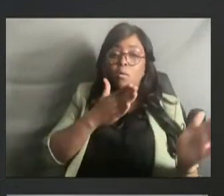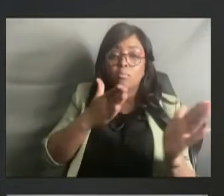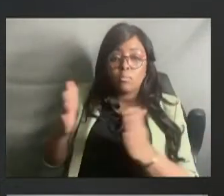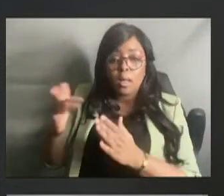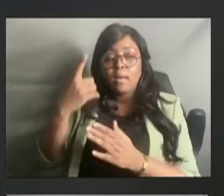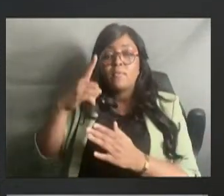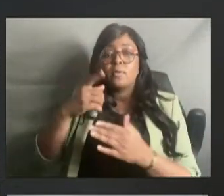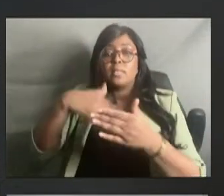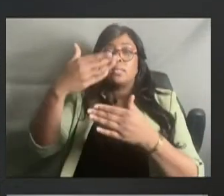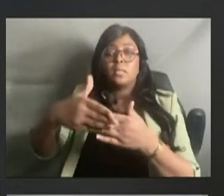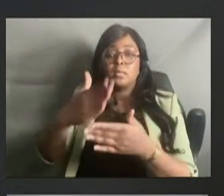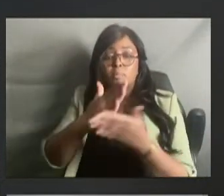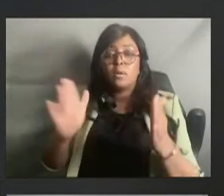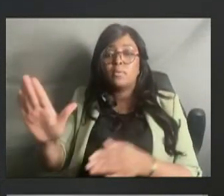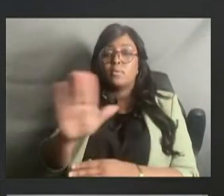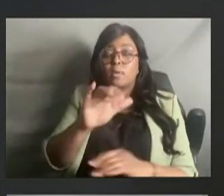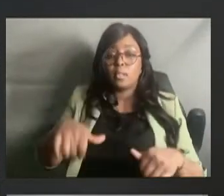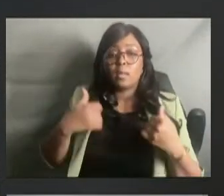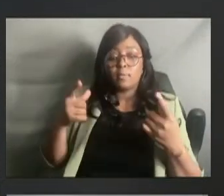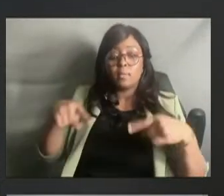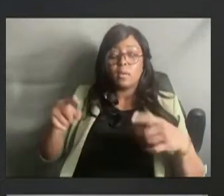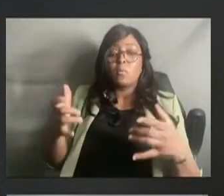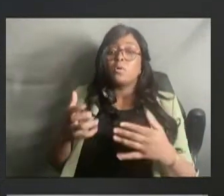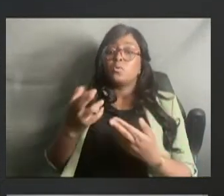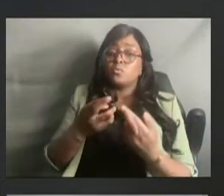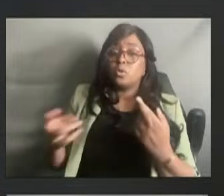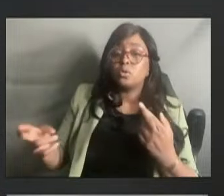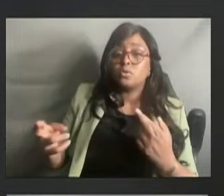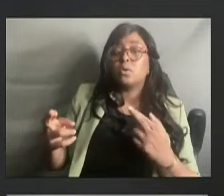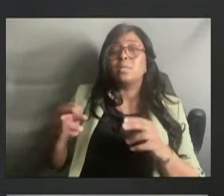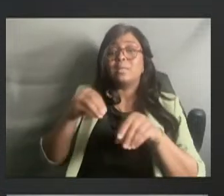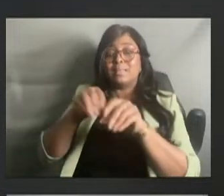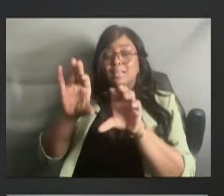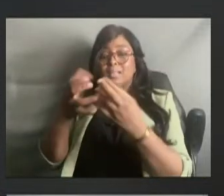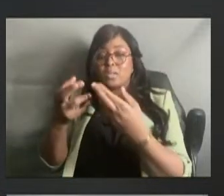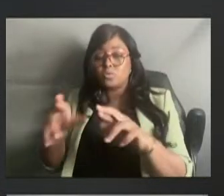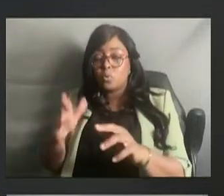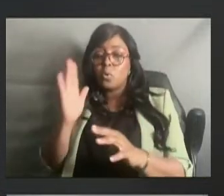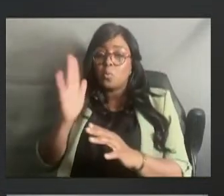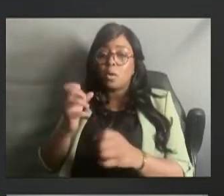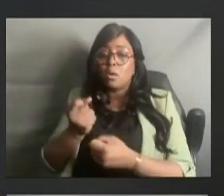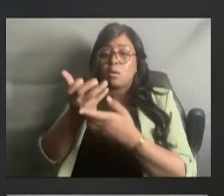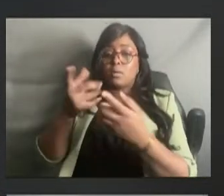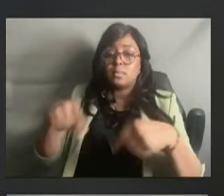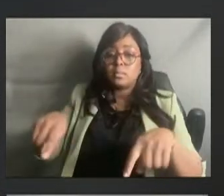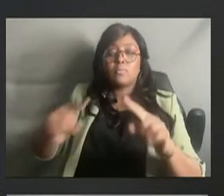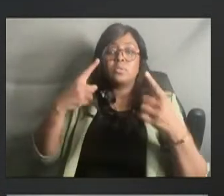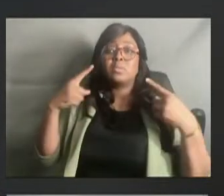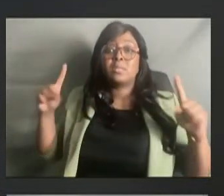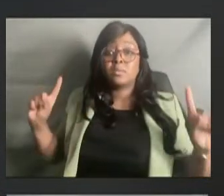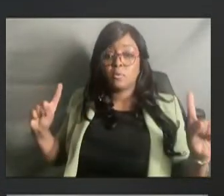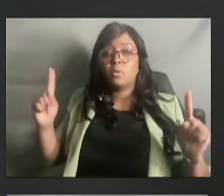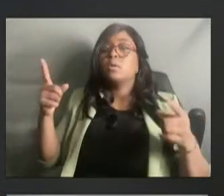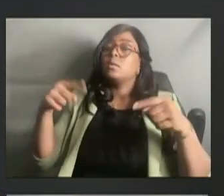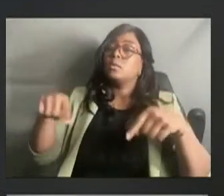they wanted to be well prepared for the next phase of their life. They wanted to have the